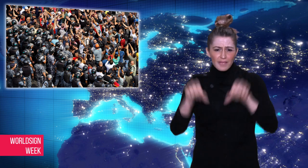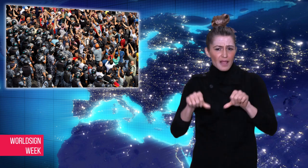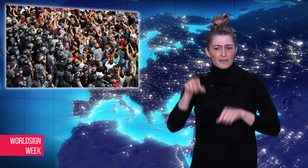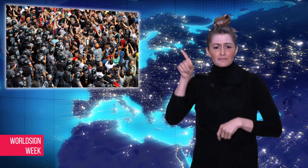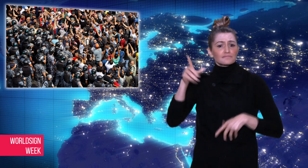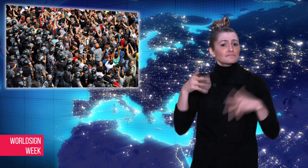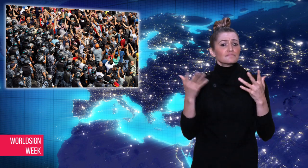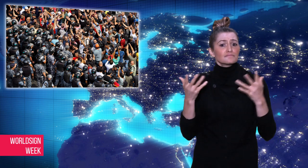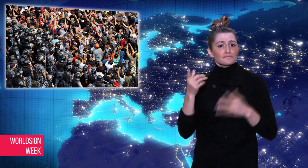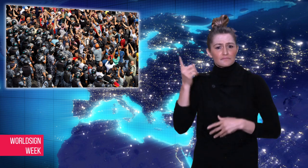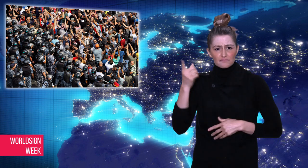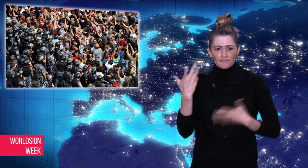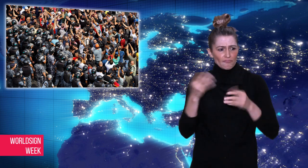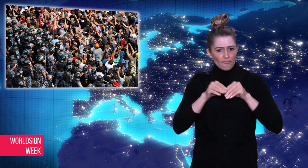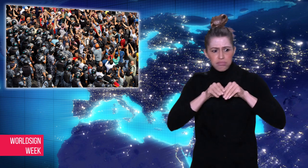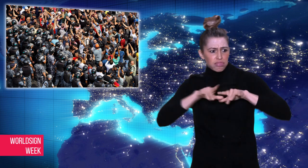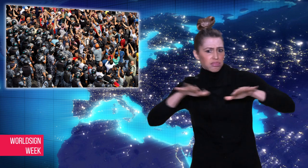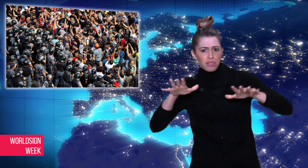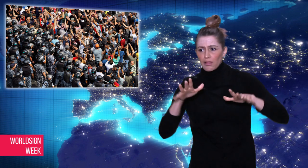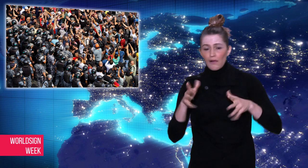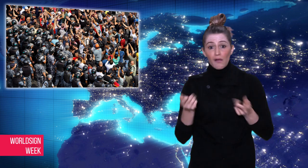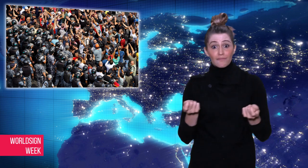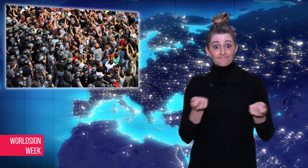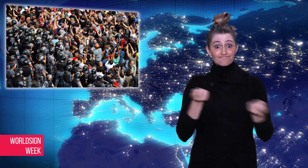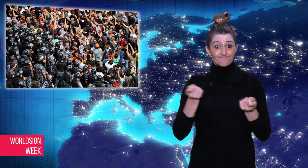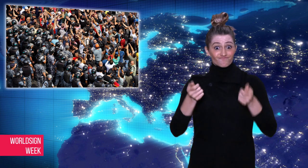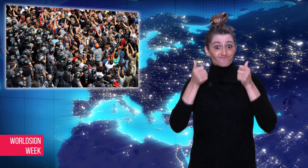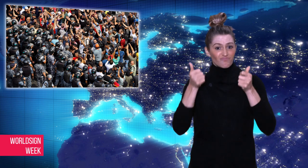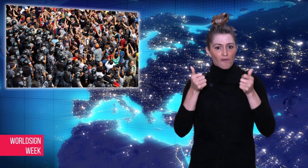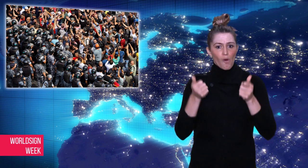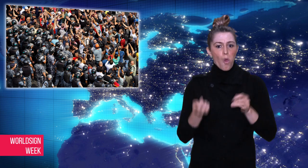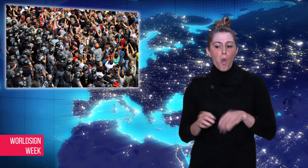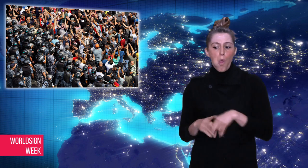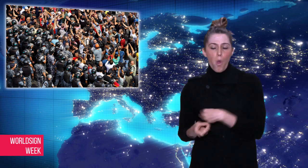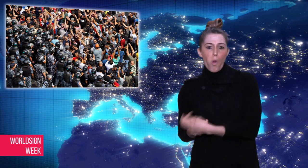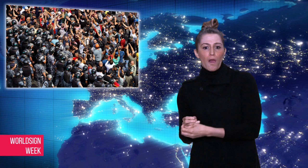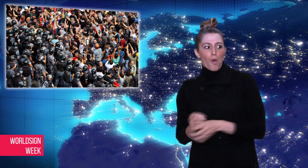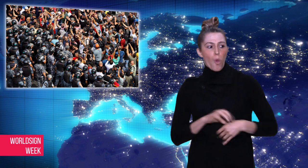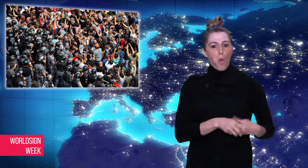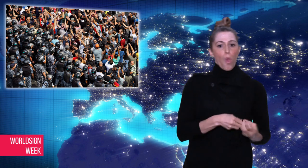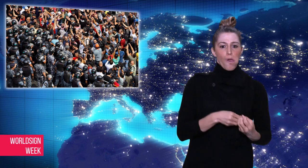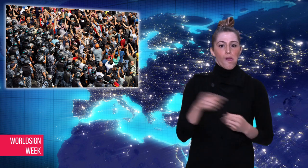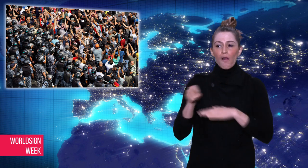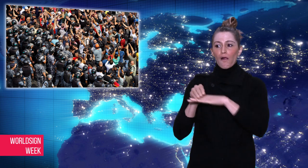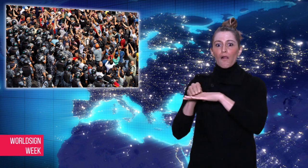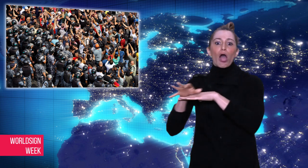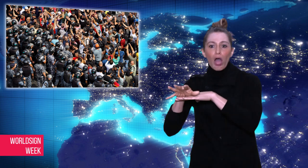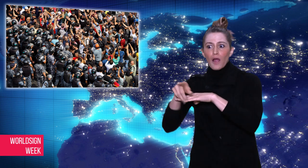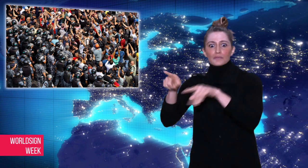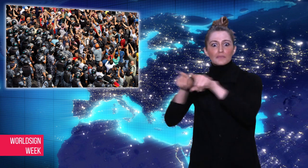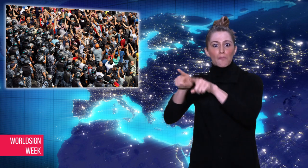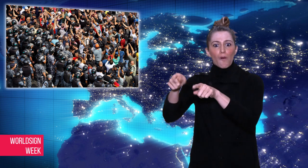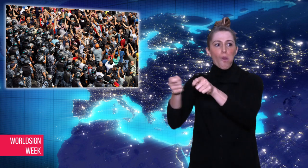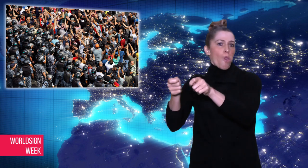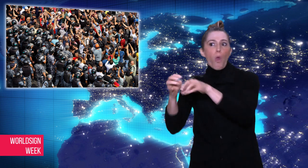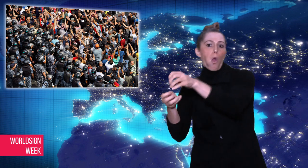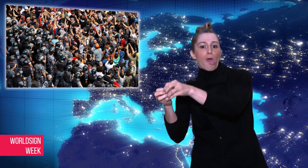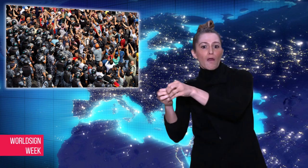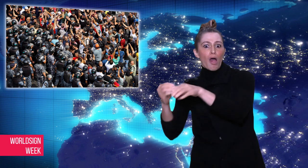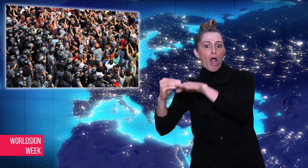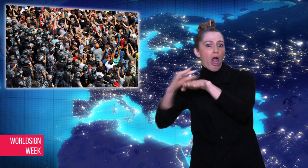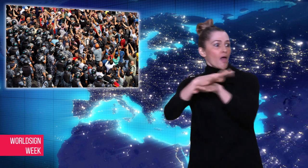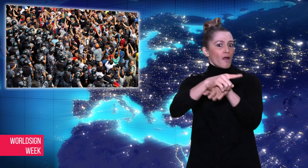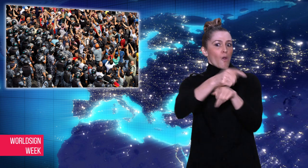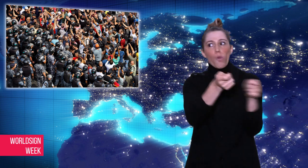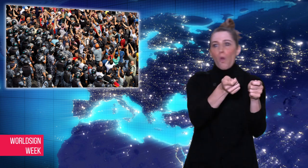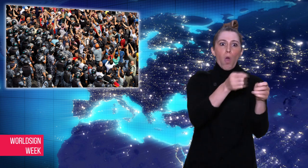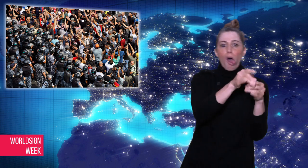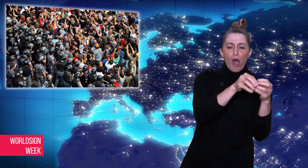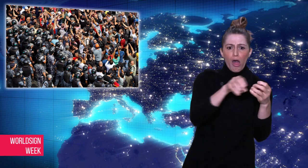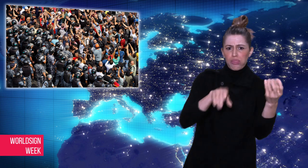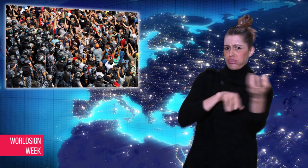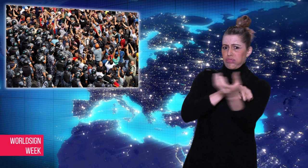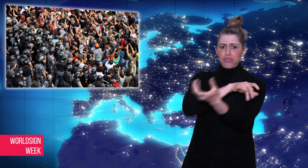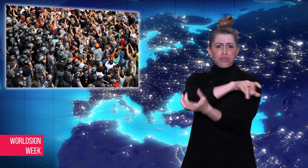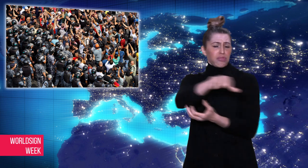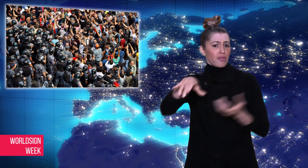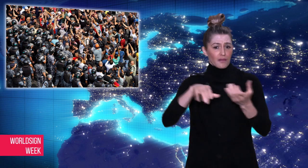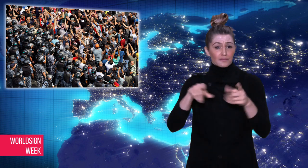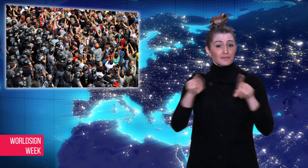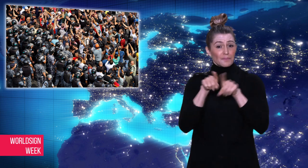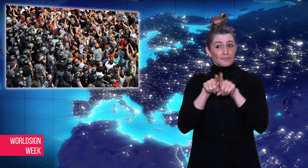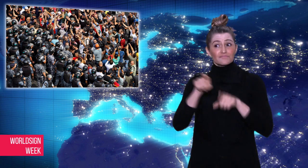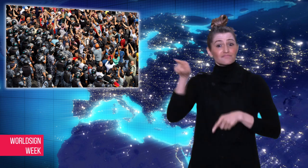Protesters blame political leaders for widespread